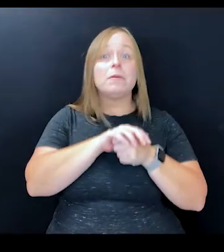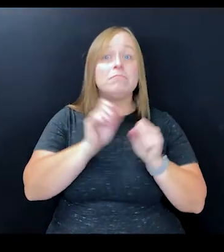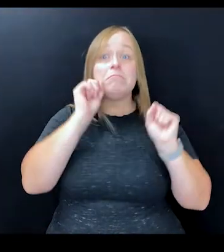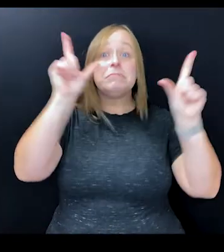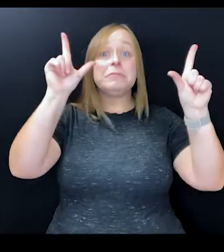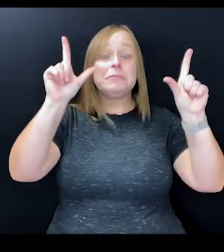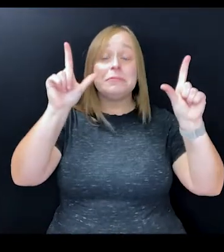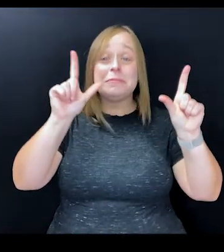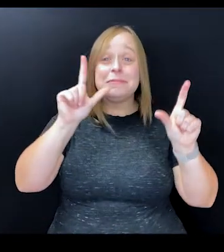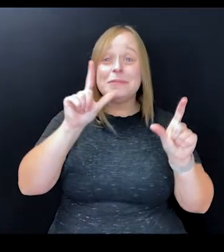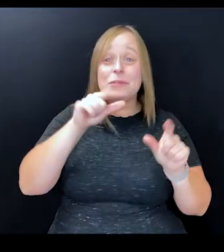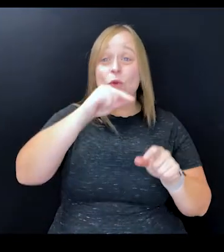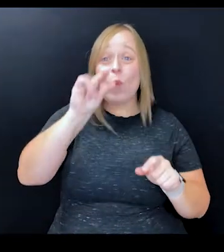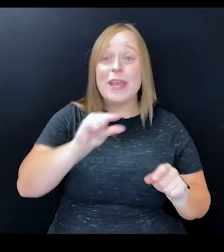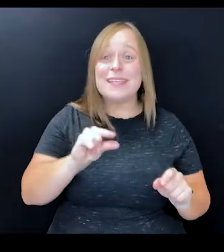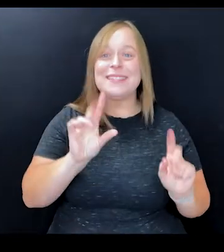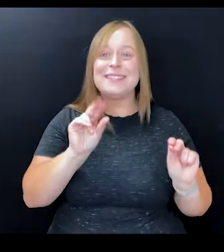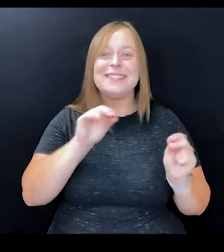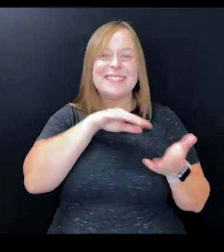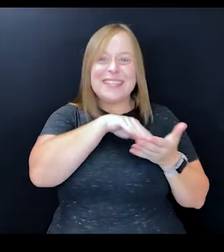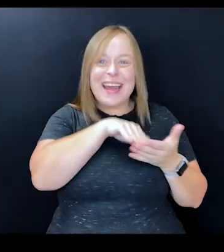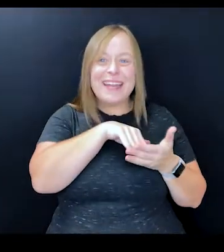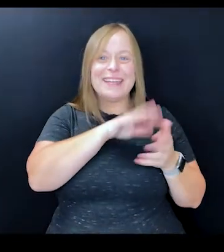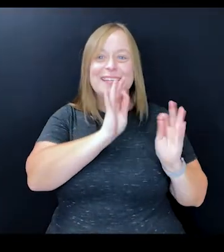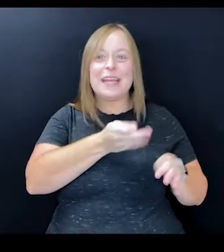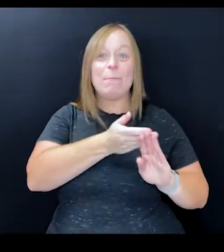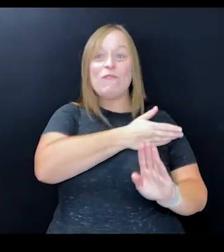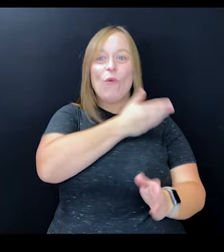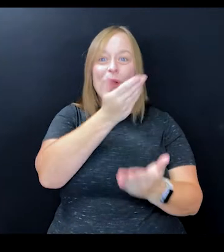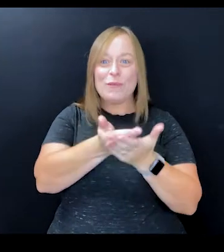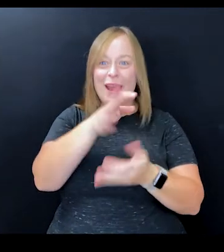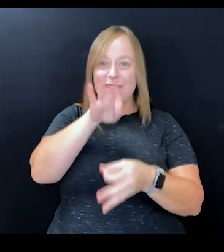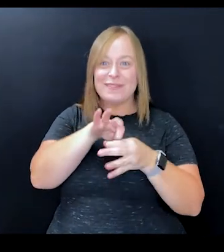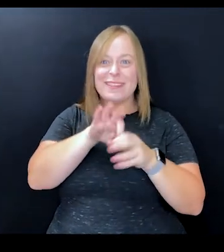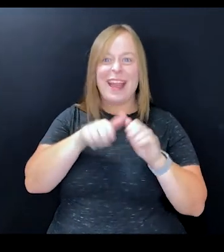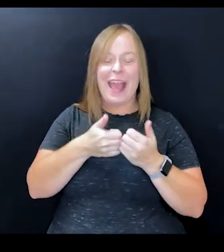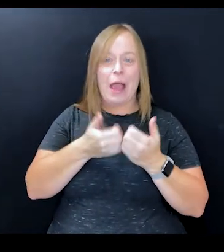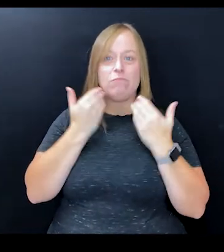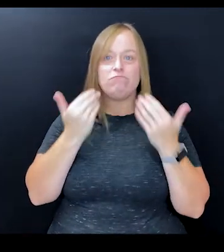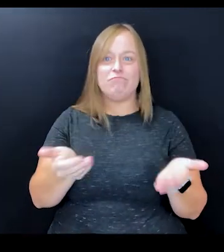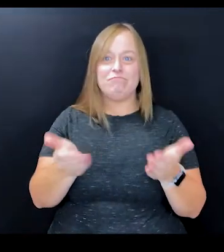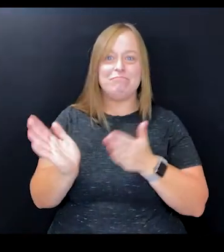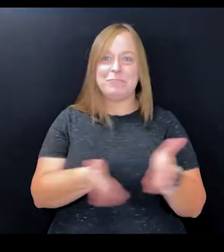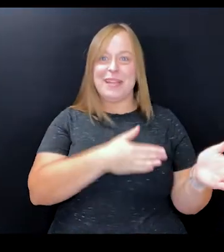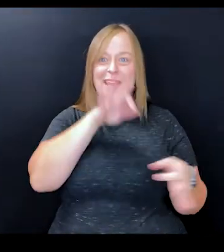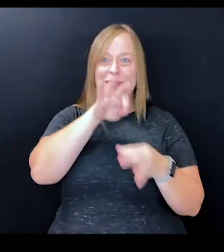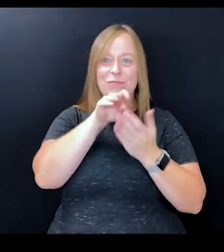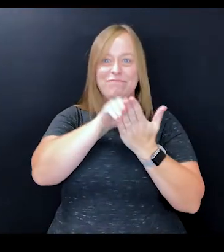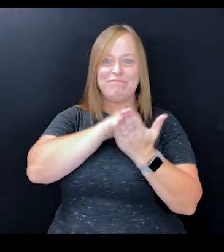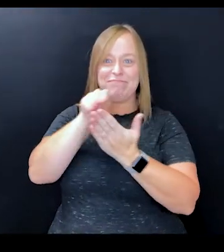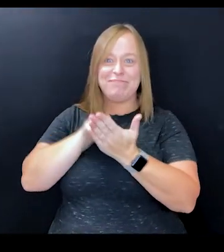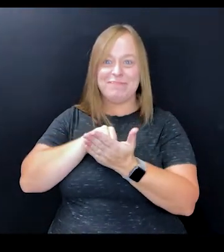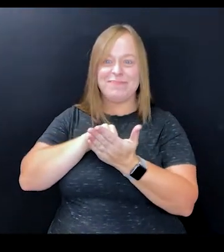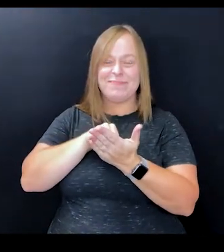Voters should study and decide before they get to the polls, how they are going to vote.